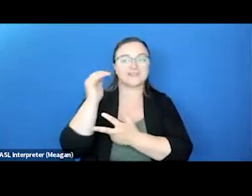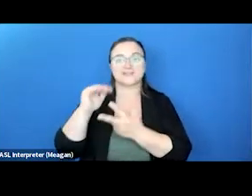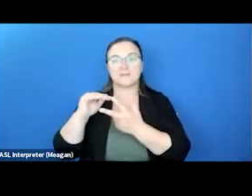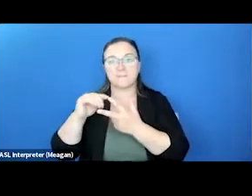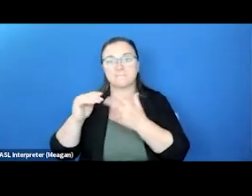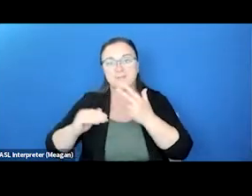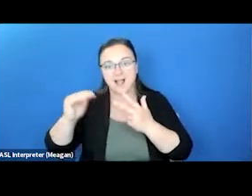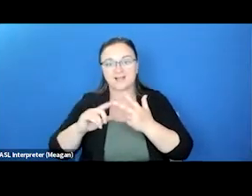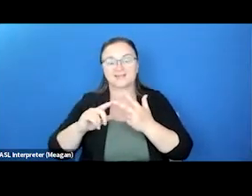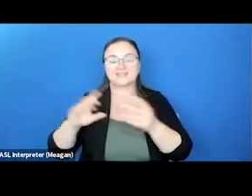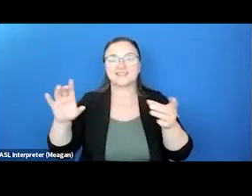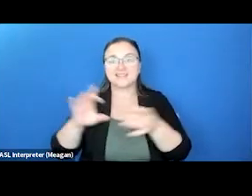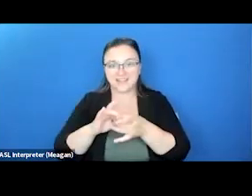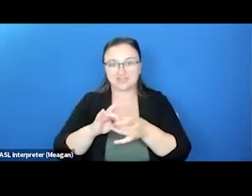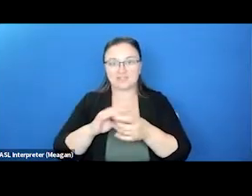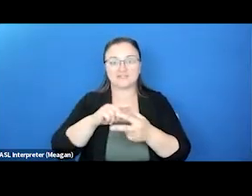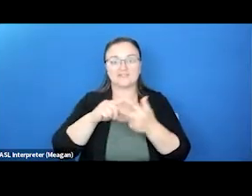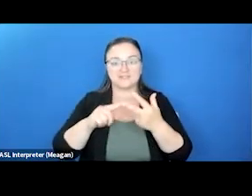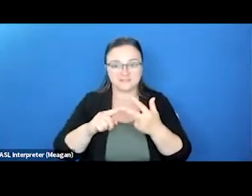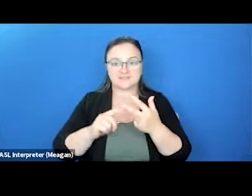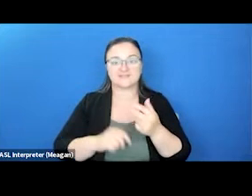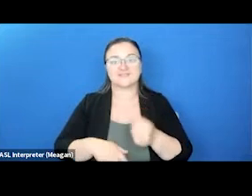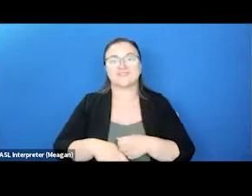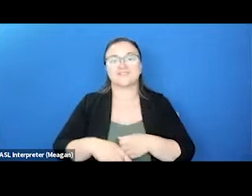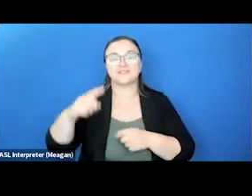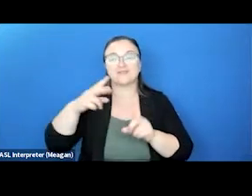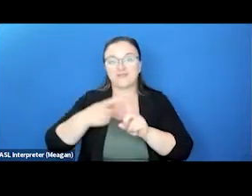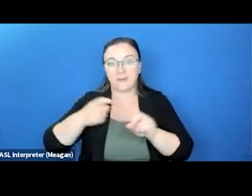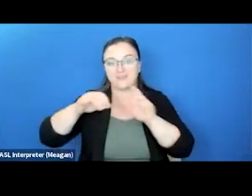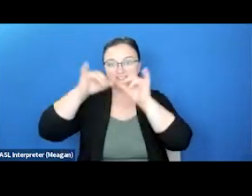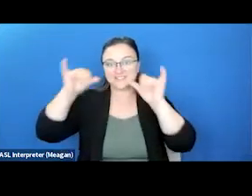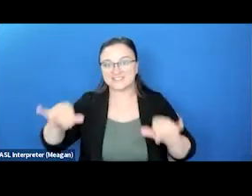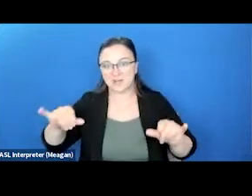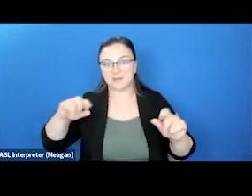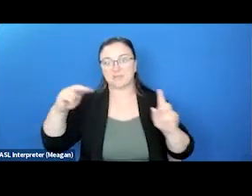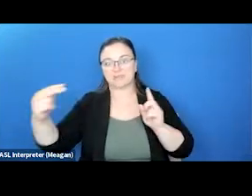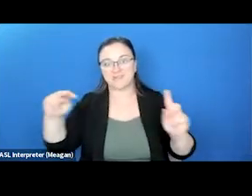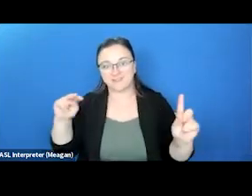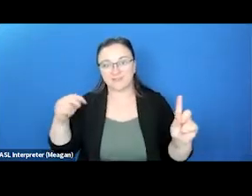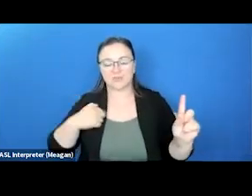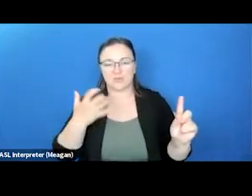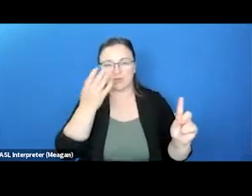that from an organizational or systemic perspective, we also want to keep in mind and really think about